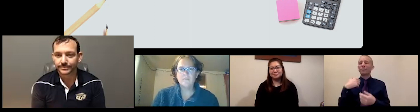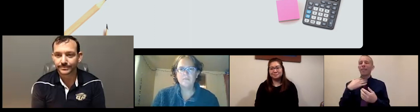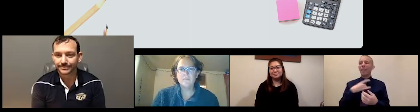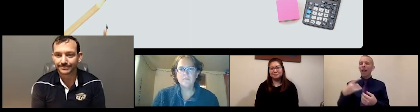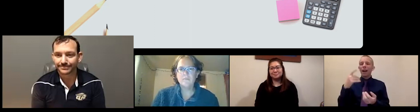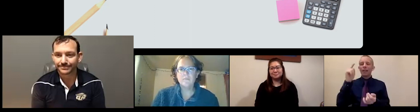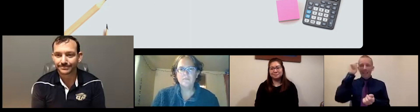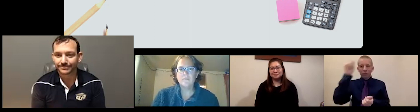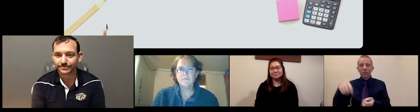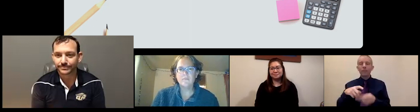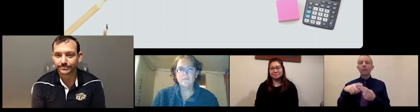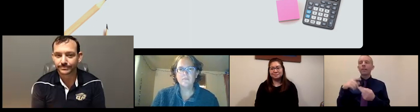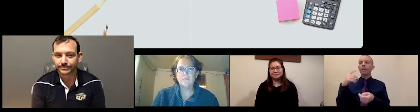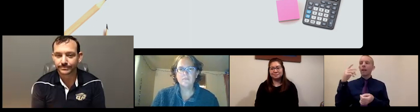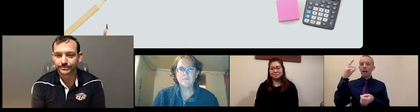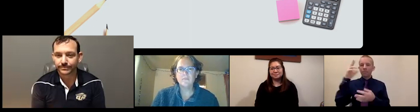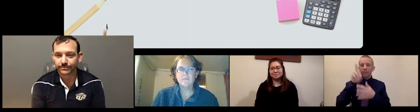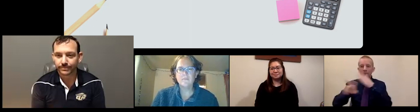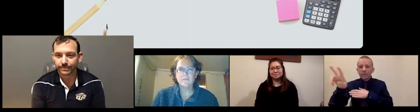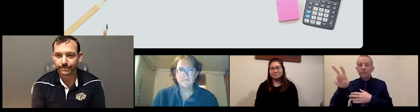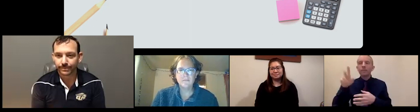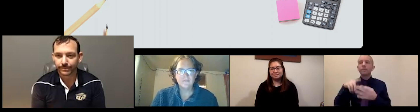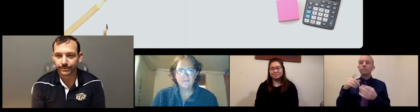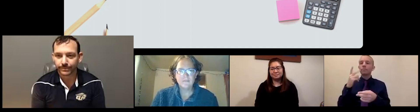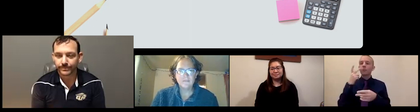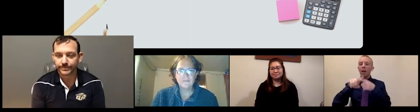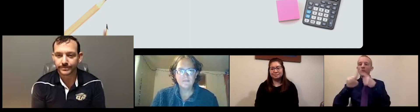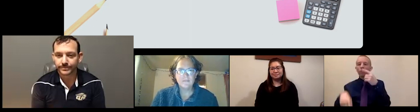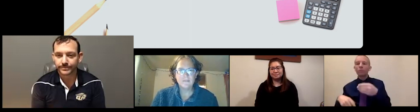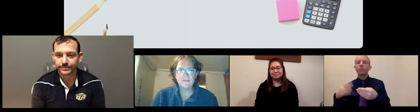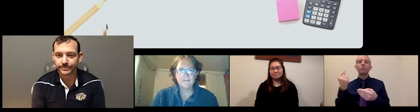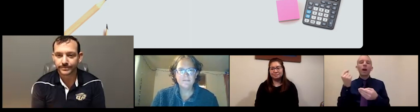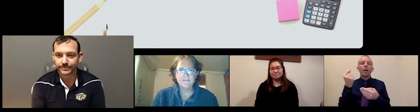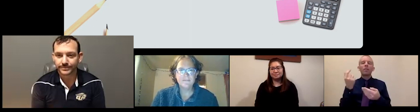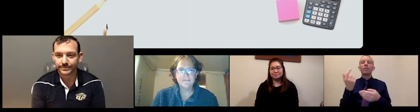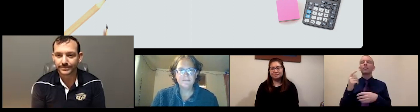Stuff like theories, predictions, and seeing what kind of results will happen.